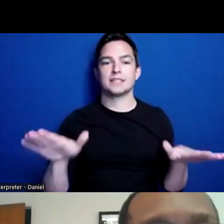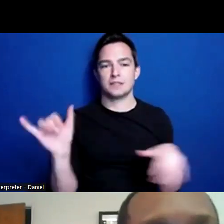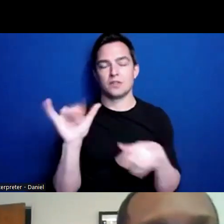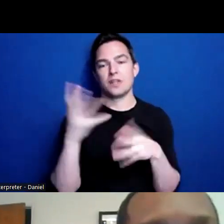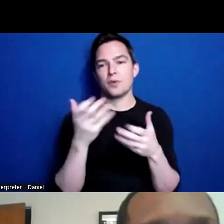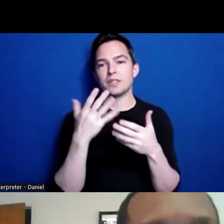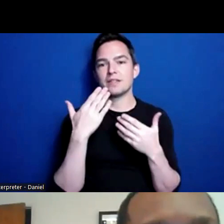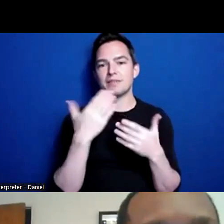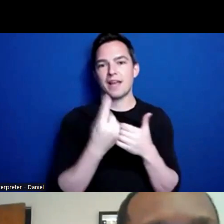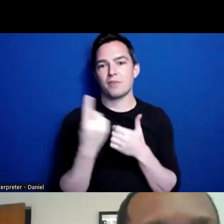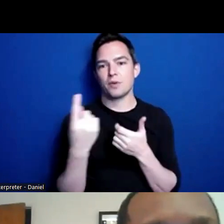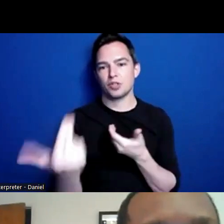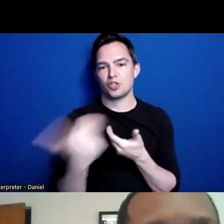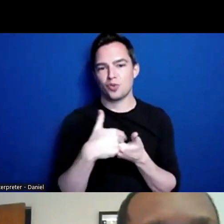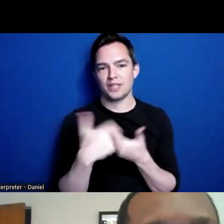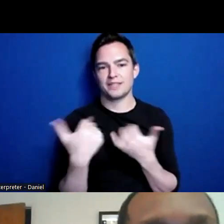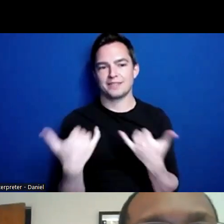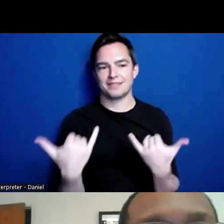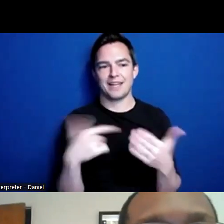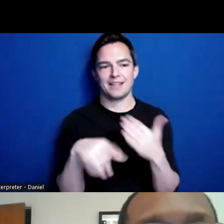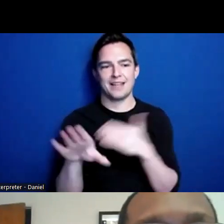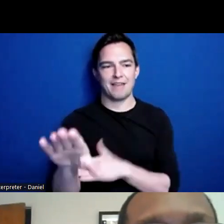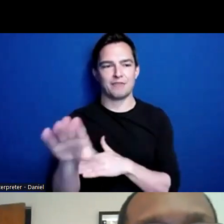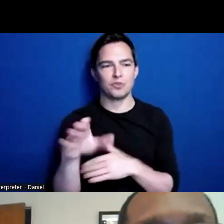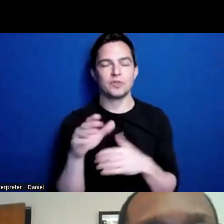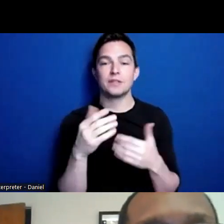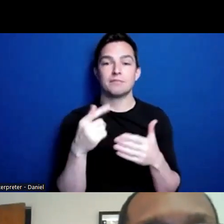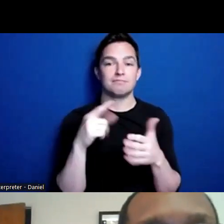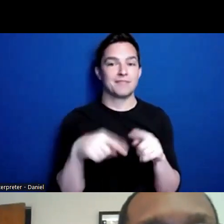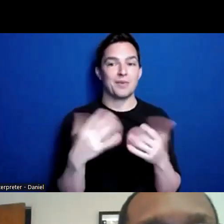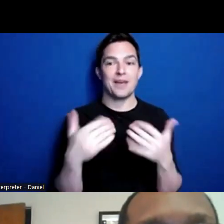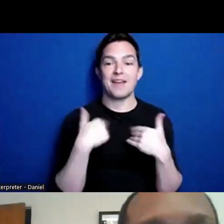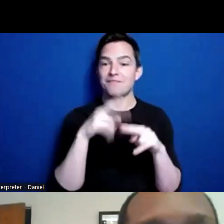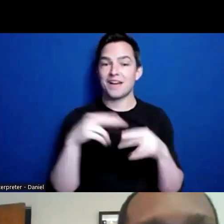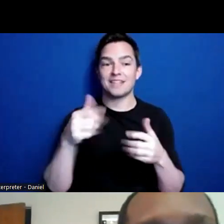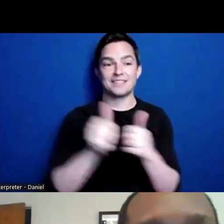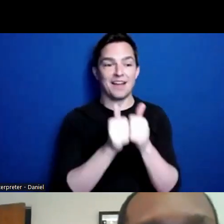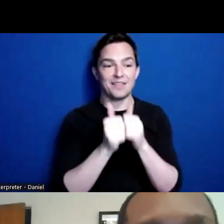you, everyone, for joining us this afternoon. And I can't wait to have fun! And as a reminder,